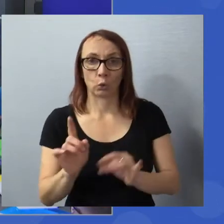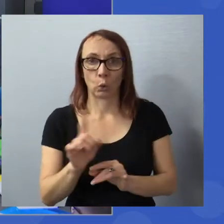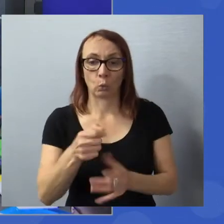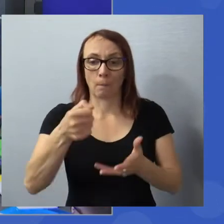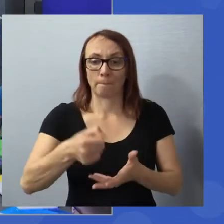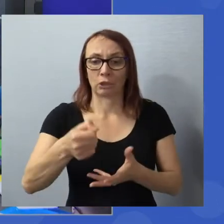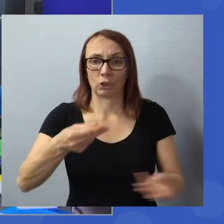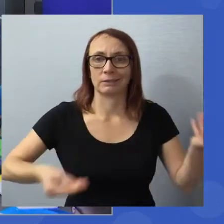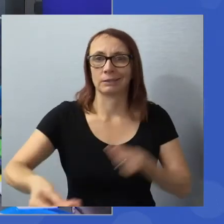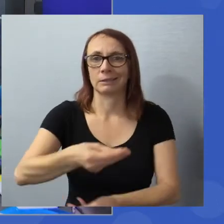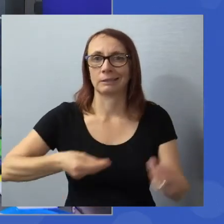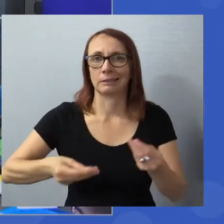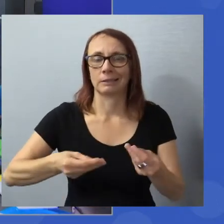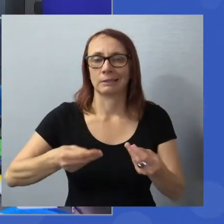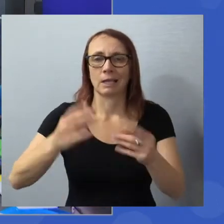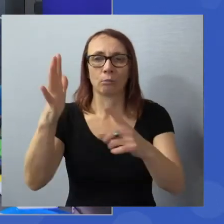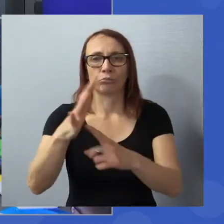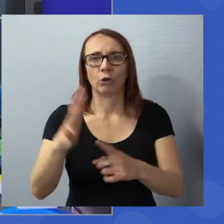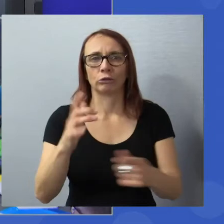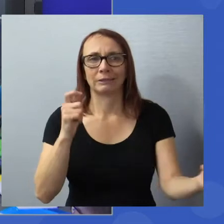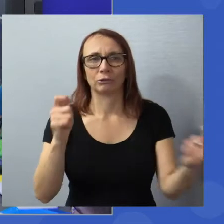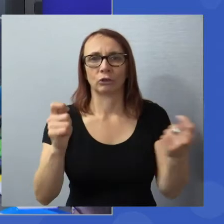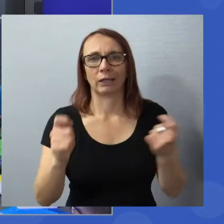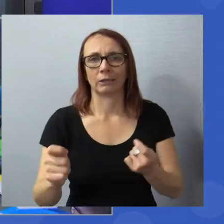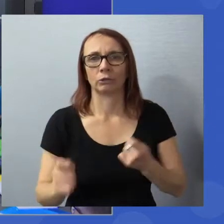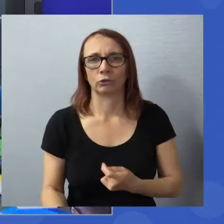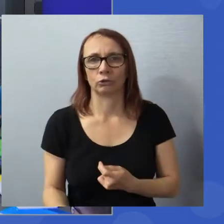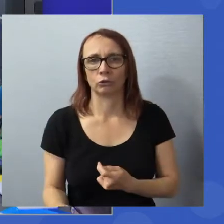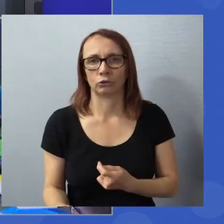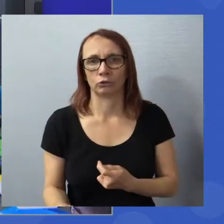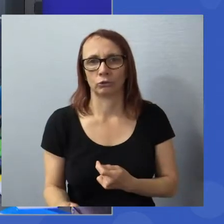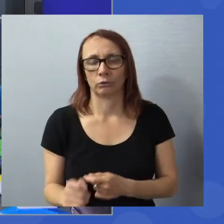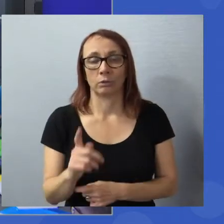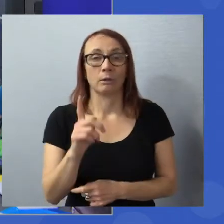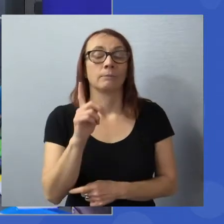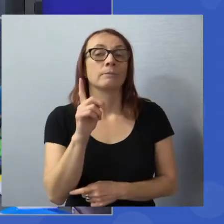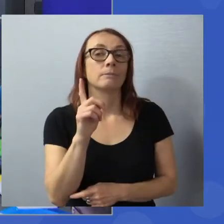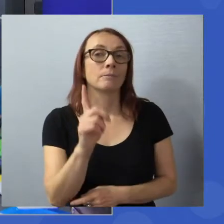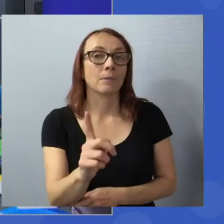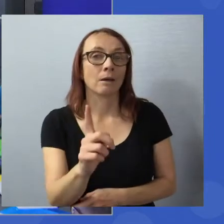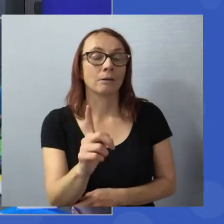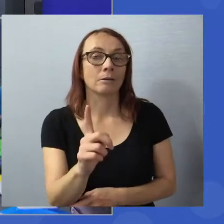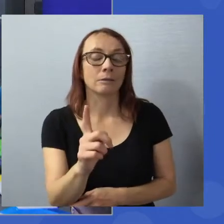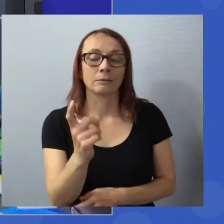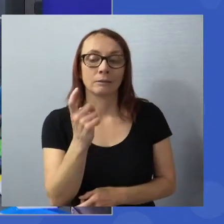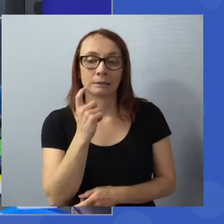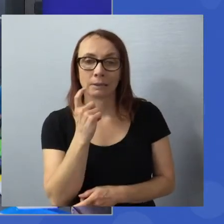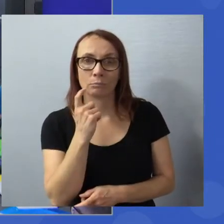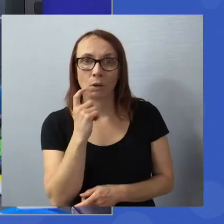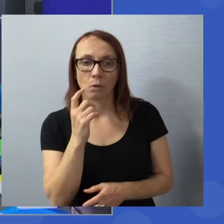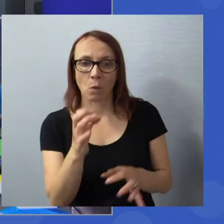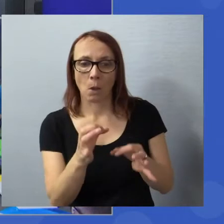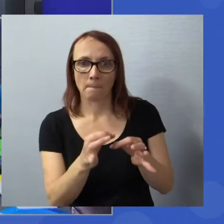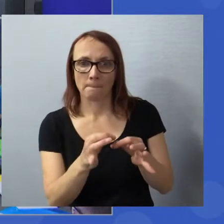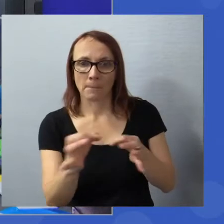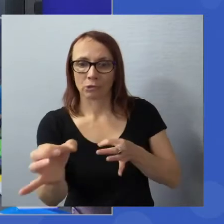change of priorities but they we would have a measurable like and it may be